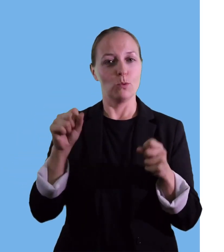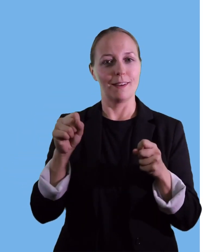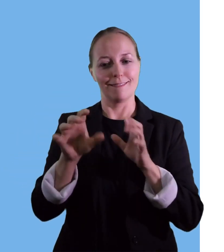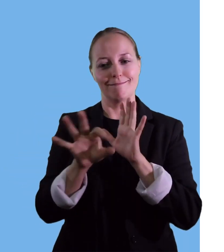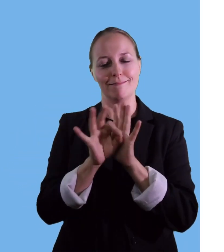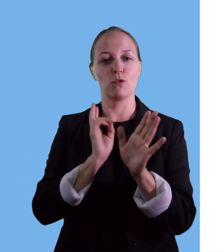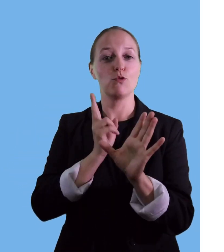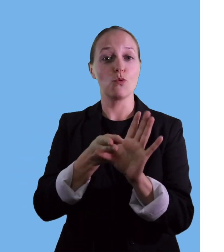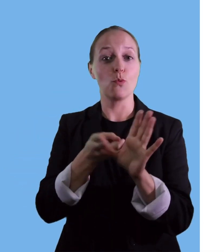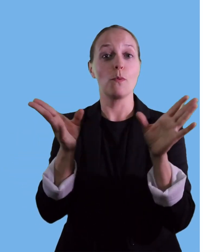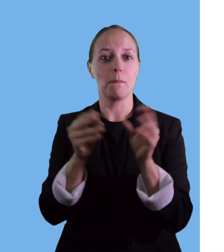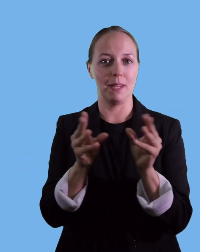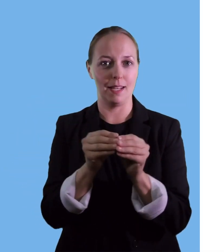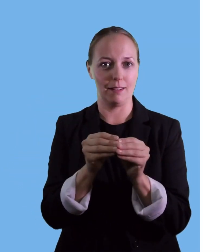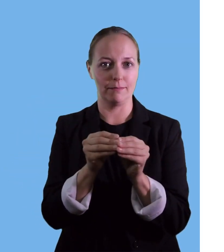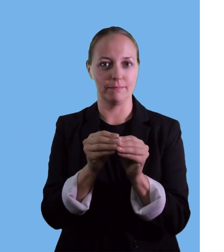and select "Join a meeting."